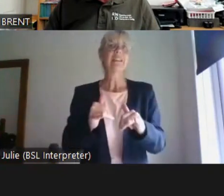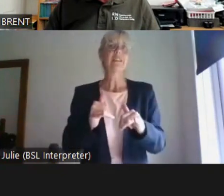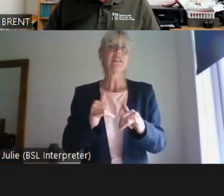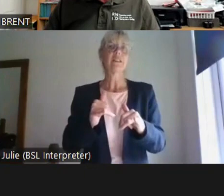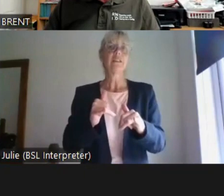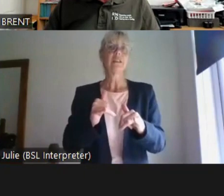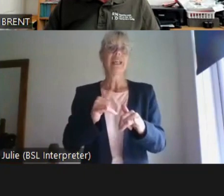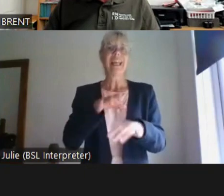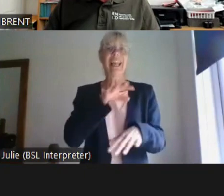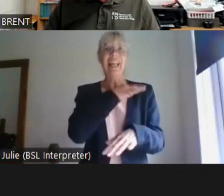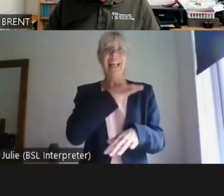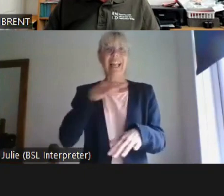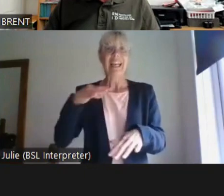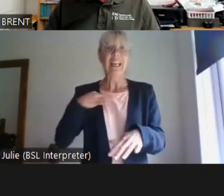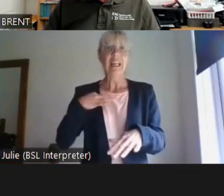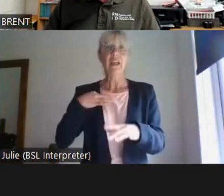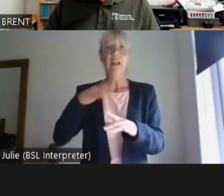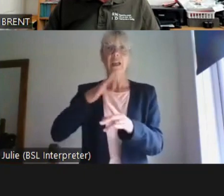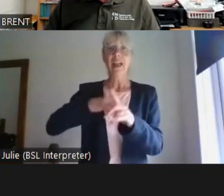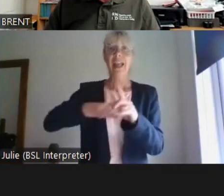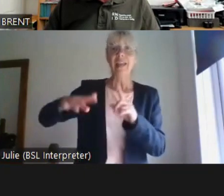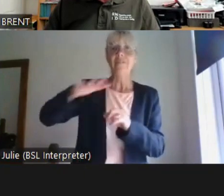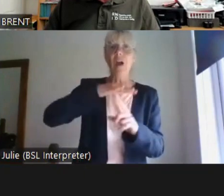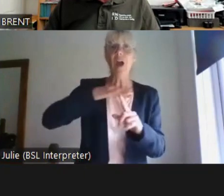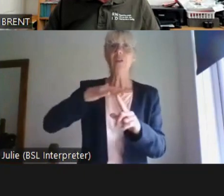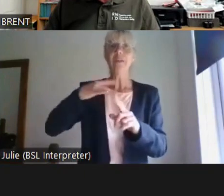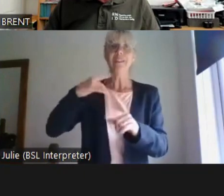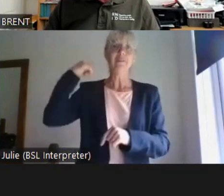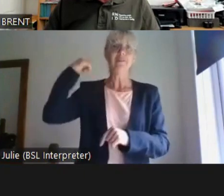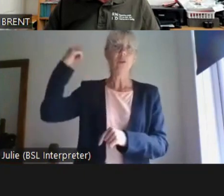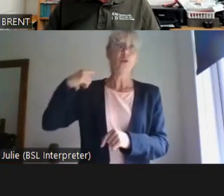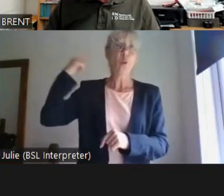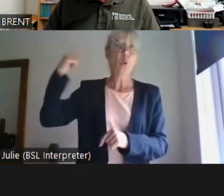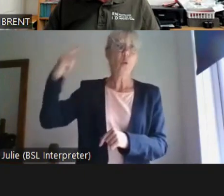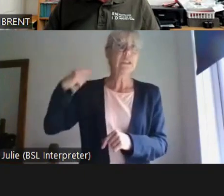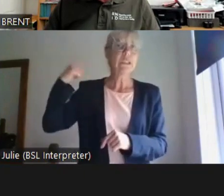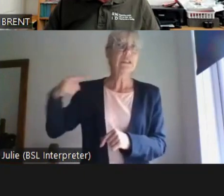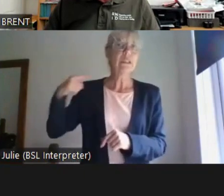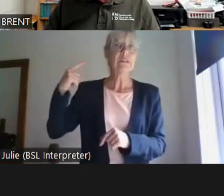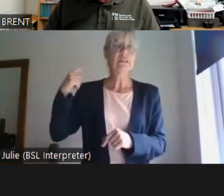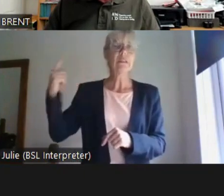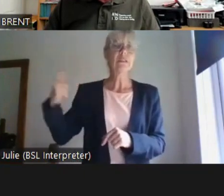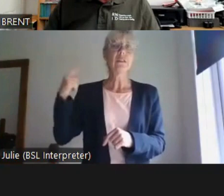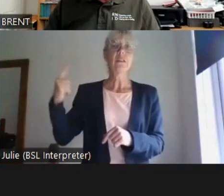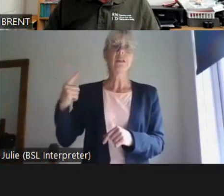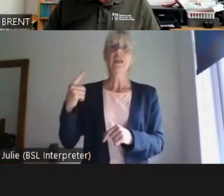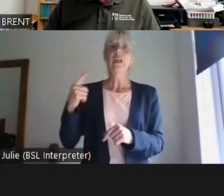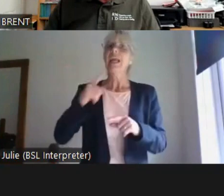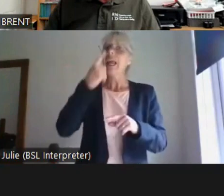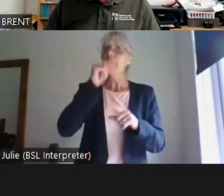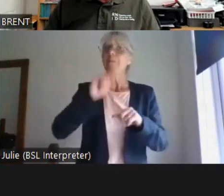there is noise and competing sounds it can be a different story and each case is on its own Merit